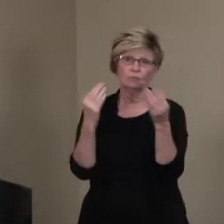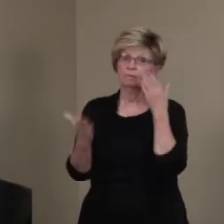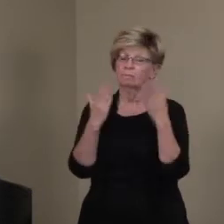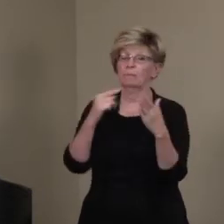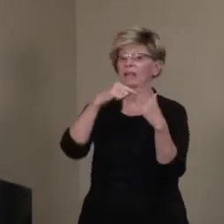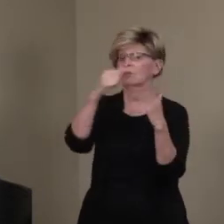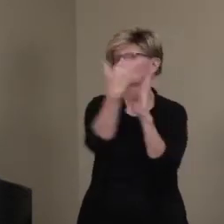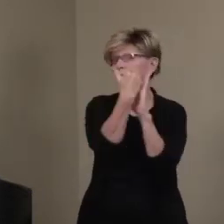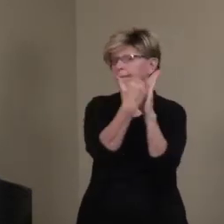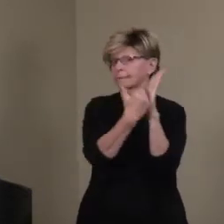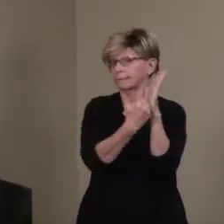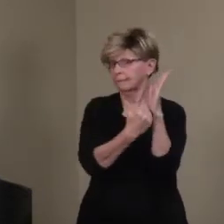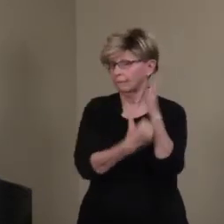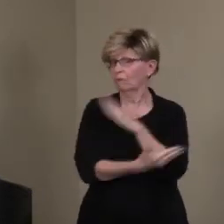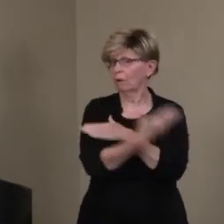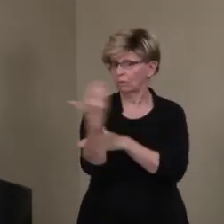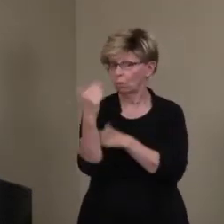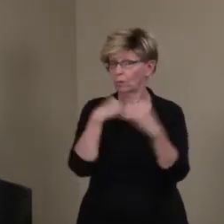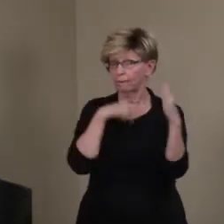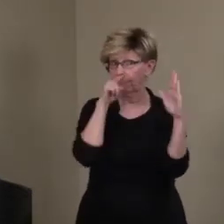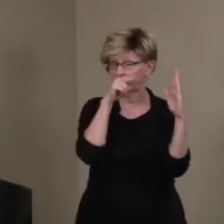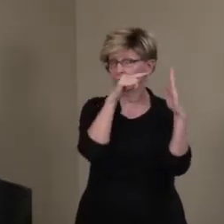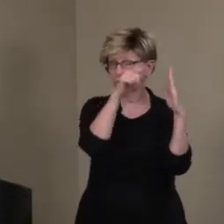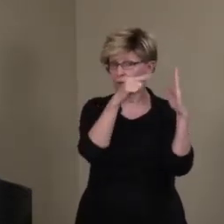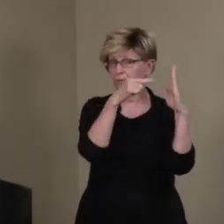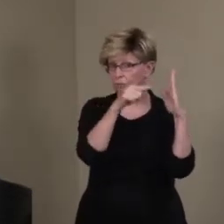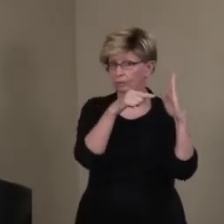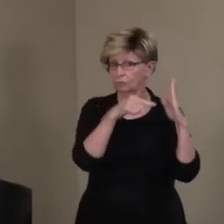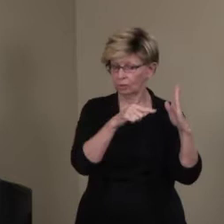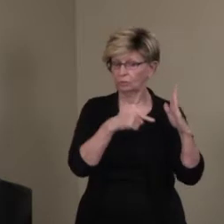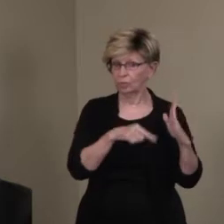need you will have to teach those explicitly so if it's helpful to have a